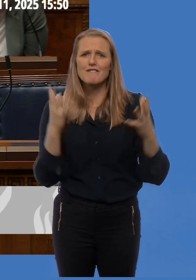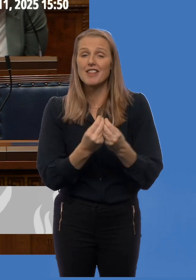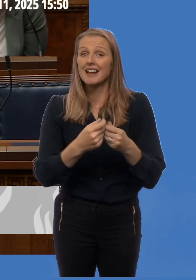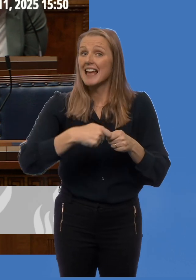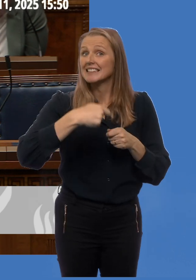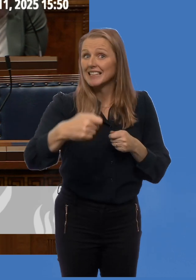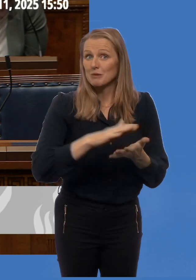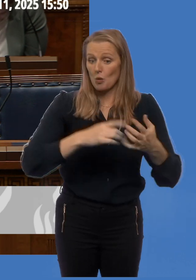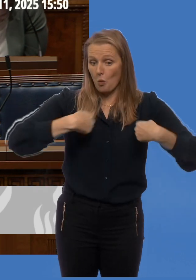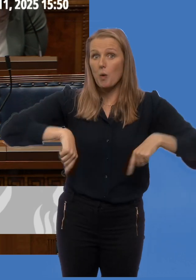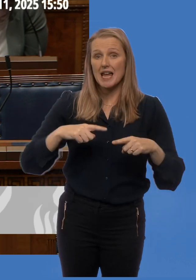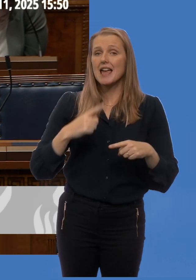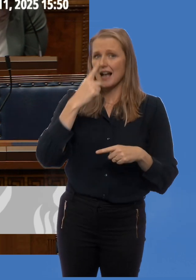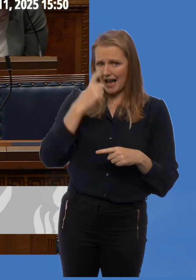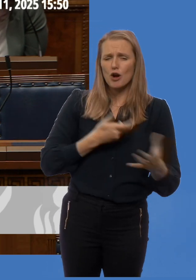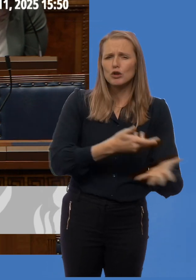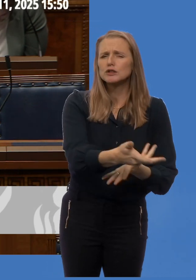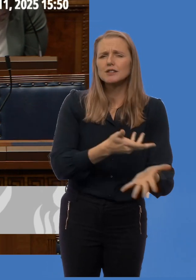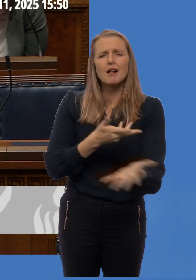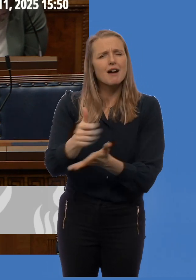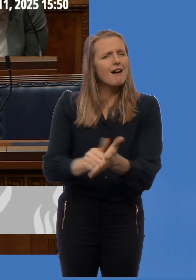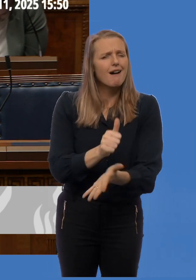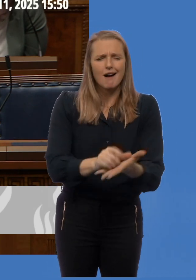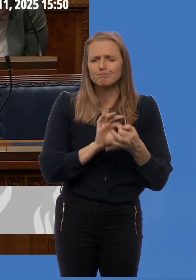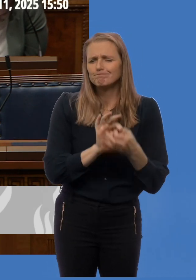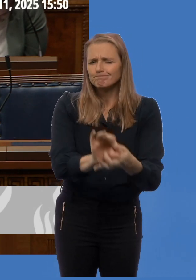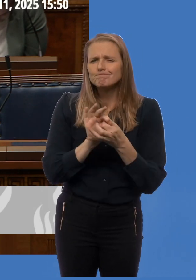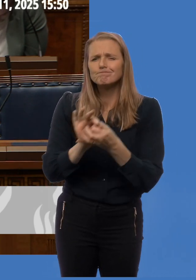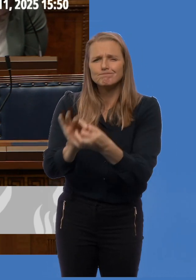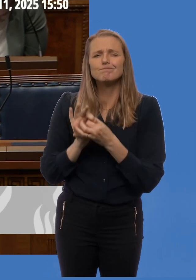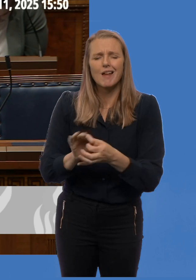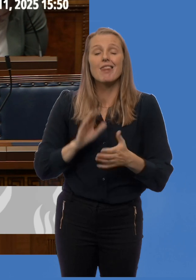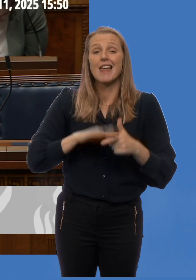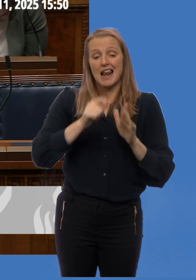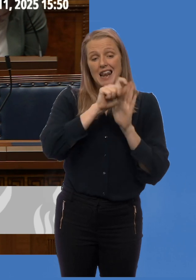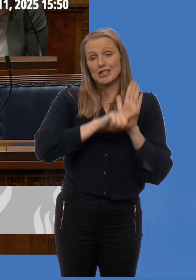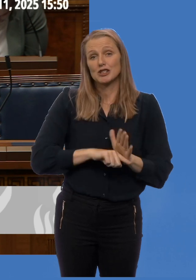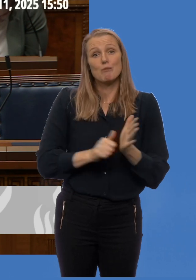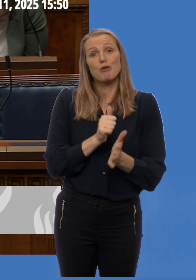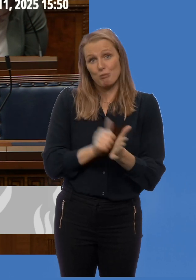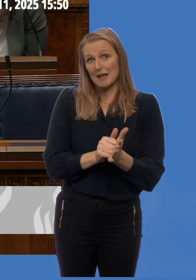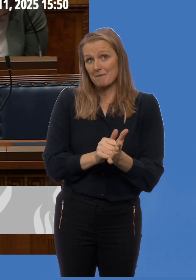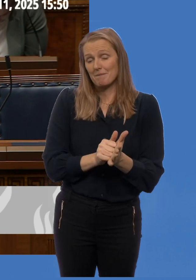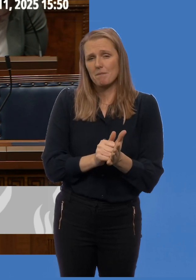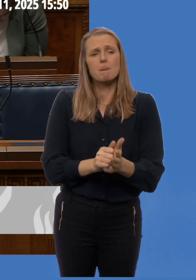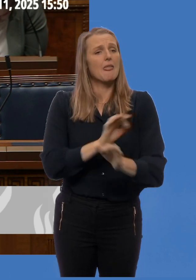engage and legislate thoroughly and properly. I ask the House to support this motion, ensuring that we have the necessary time to